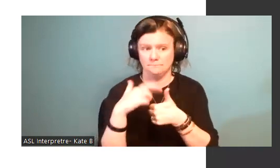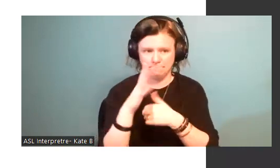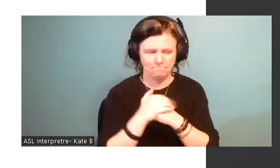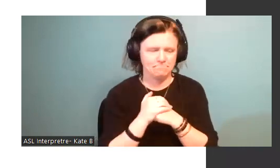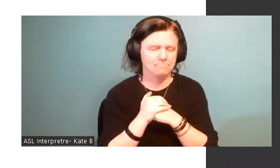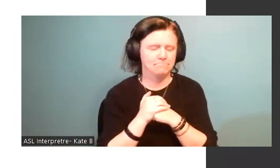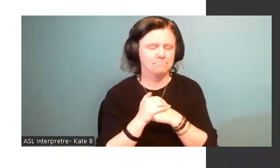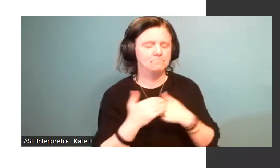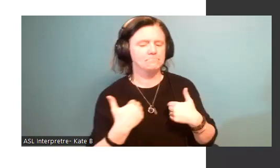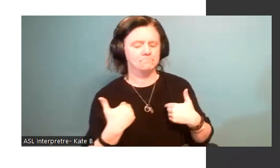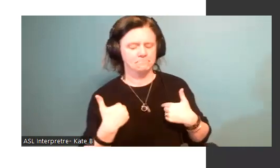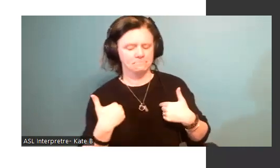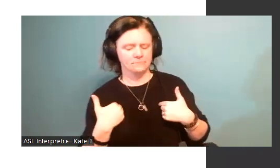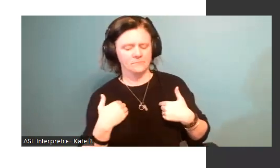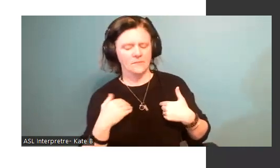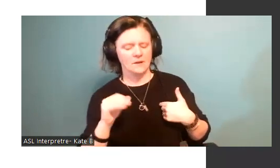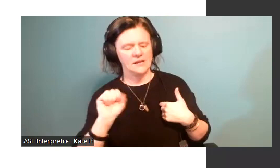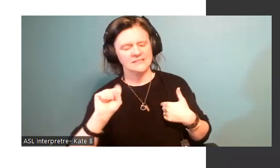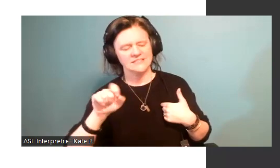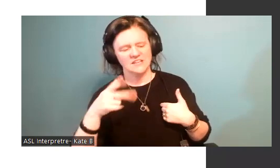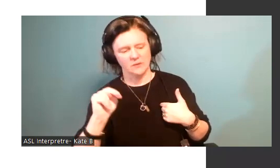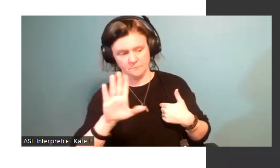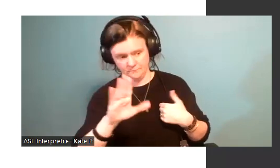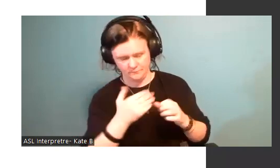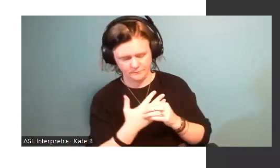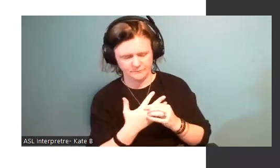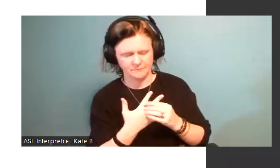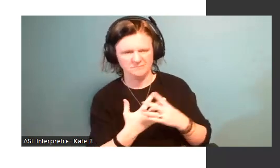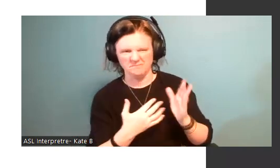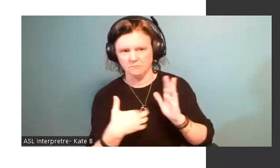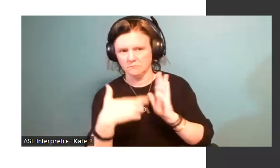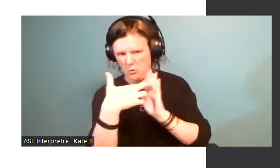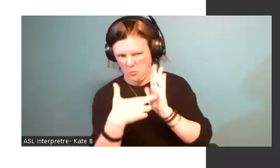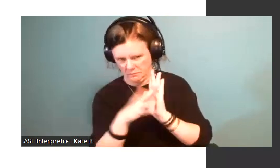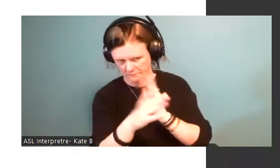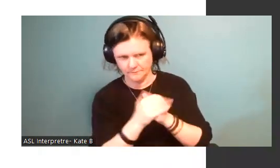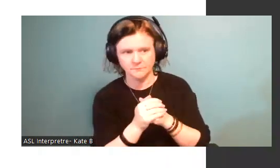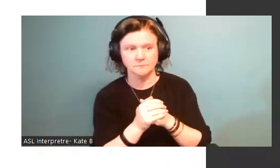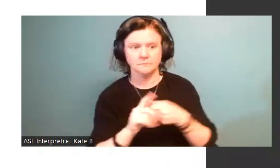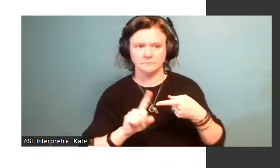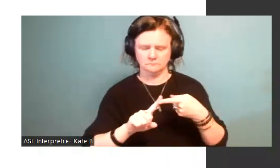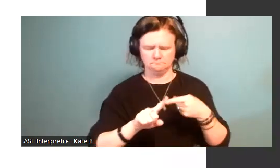don't want to duplicate.